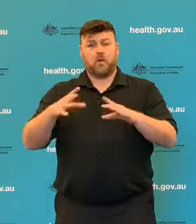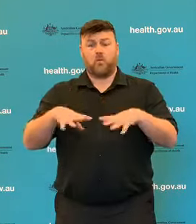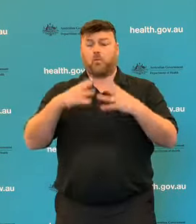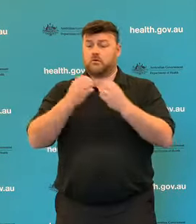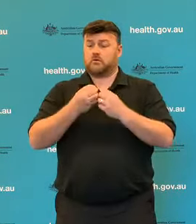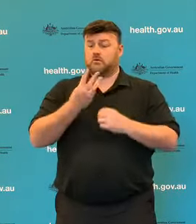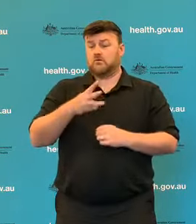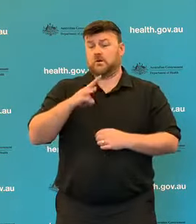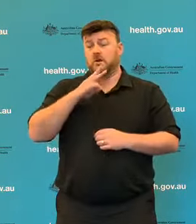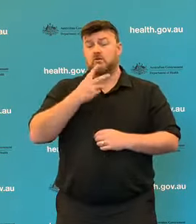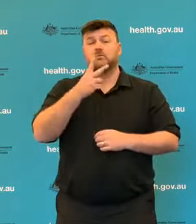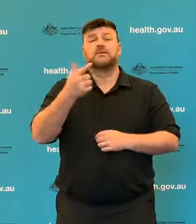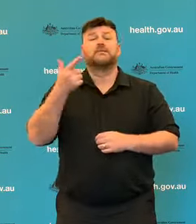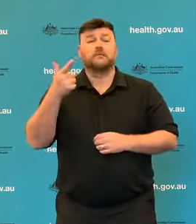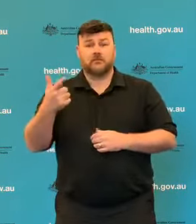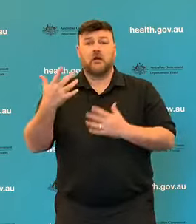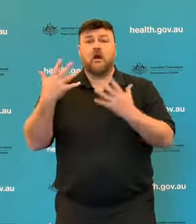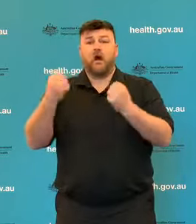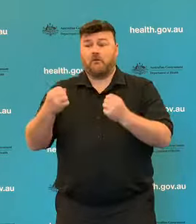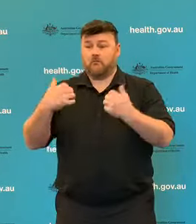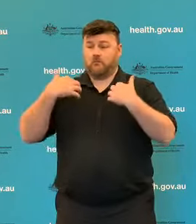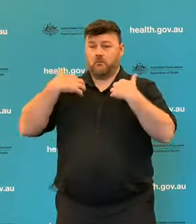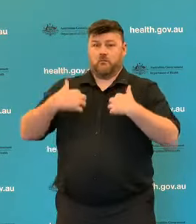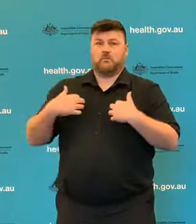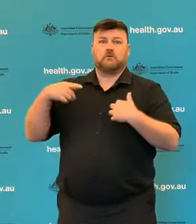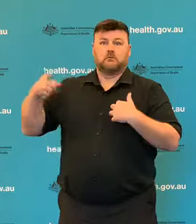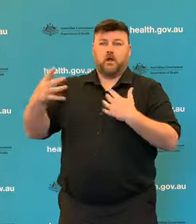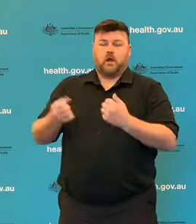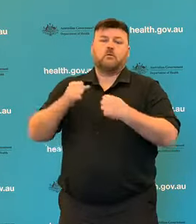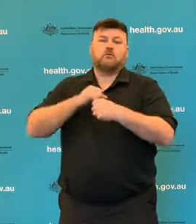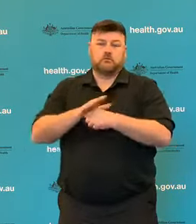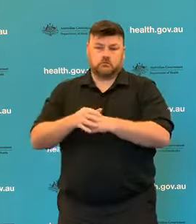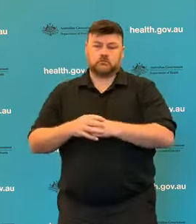reported to be in public and private hospitals, which is 30 fewer people than